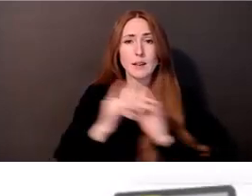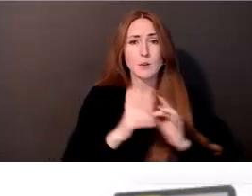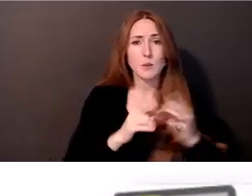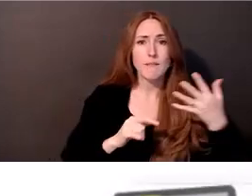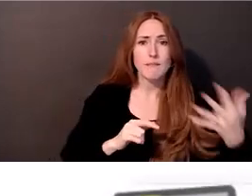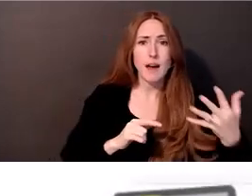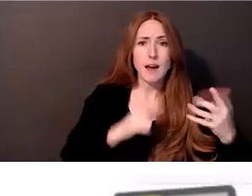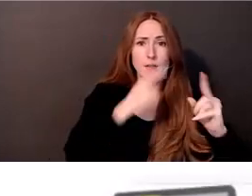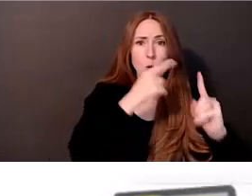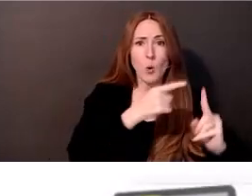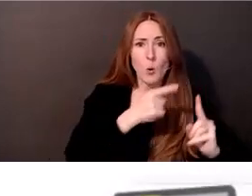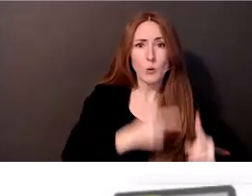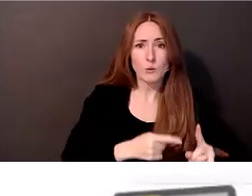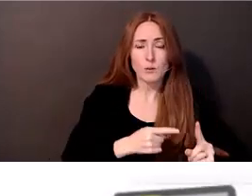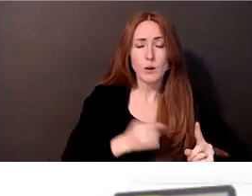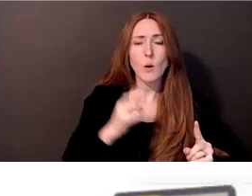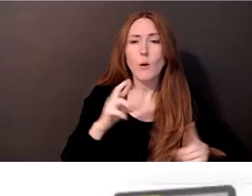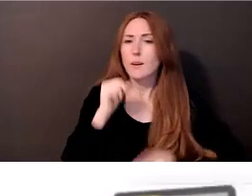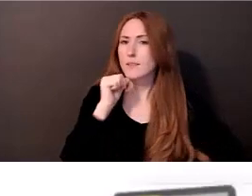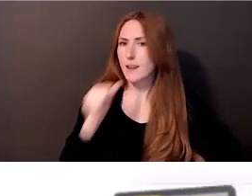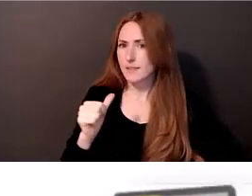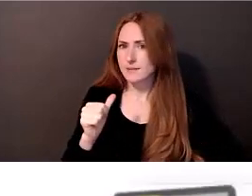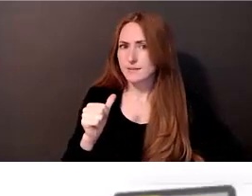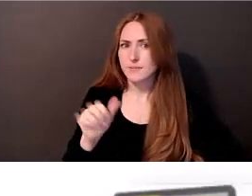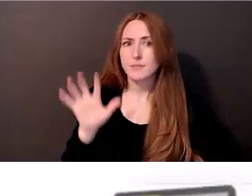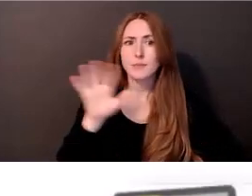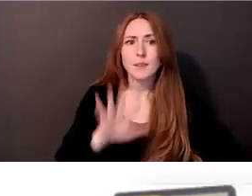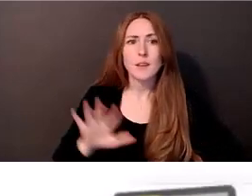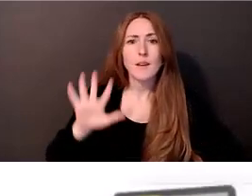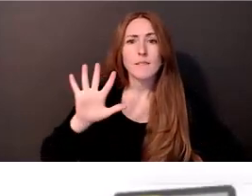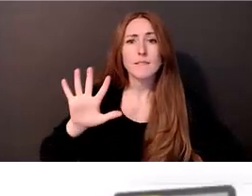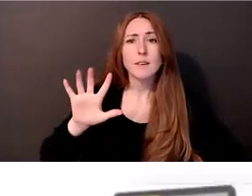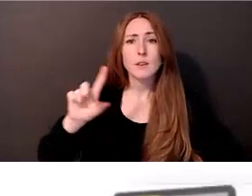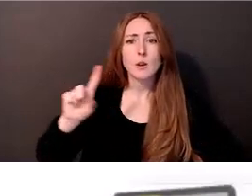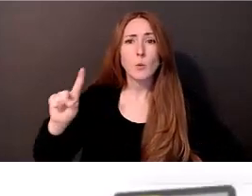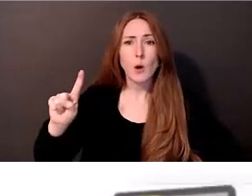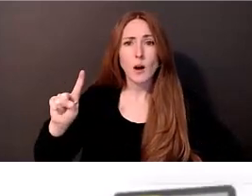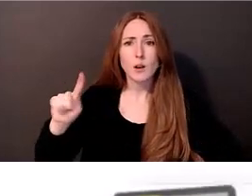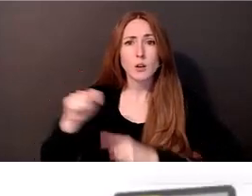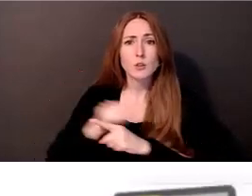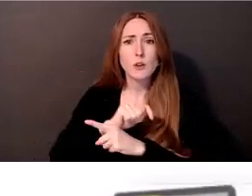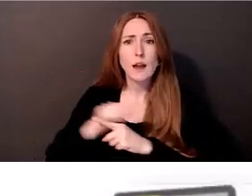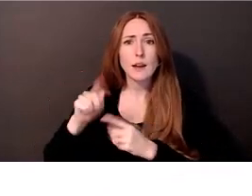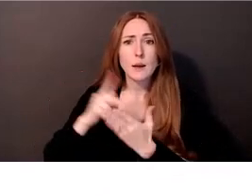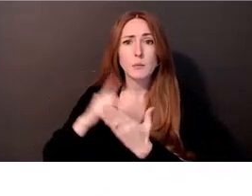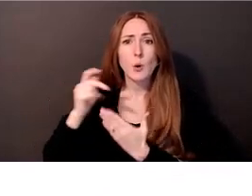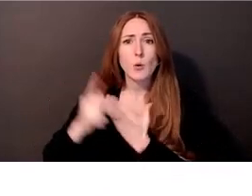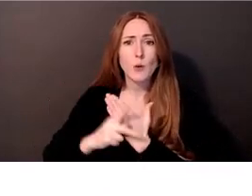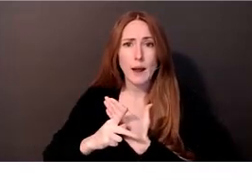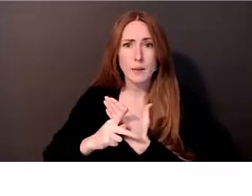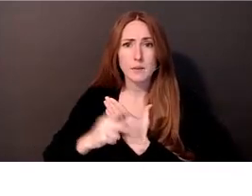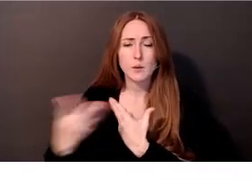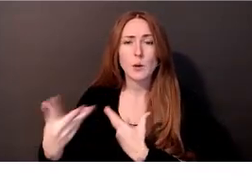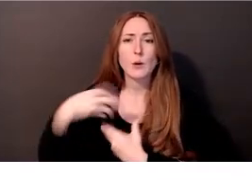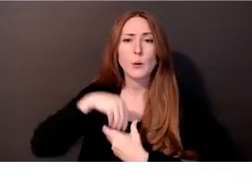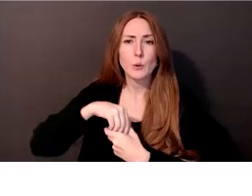And around 51 knowledge broker training programs were included in the data analysis.